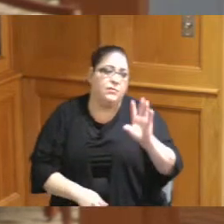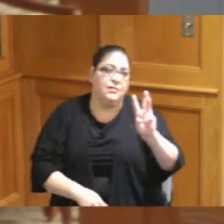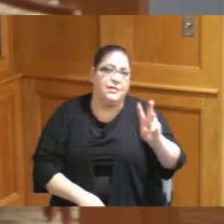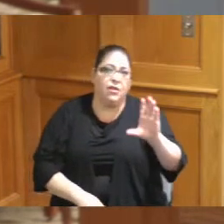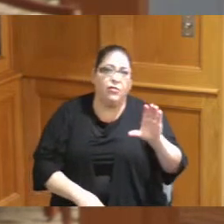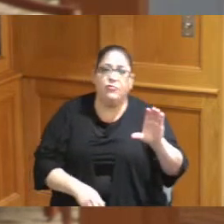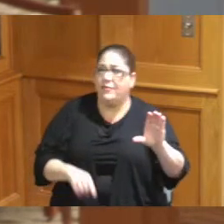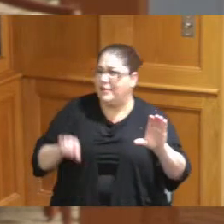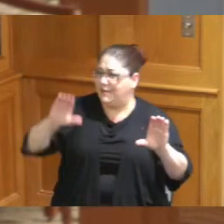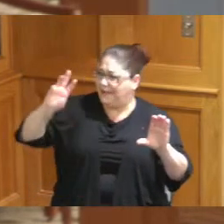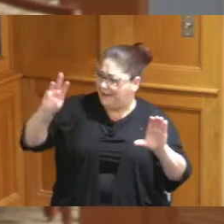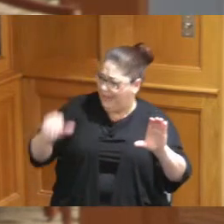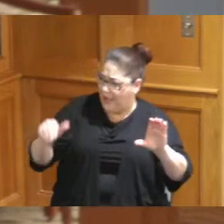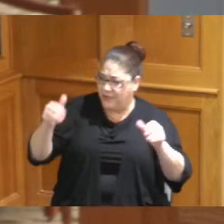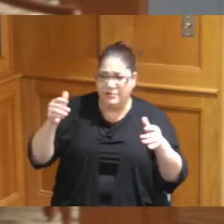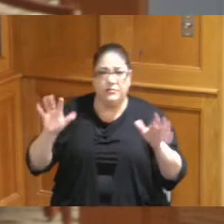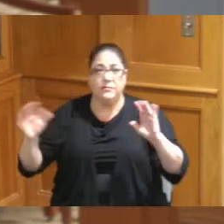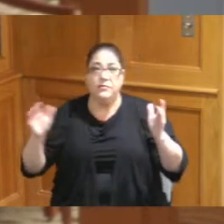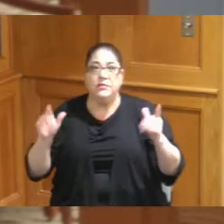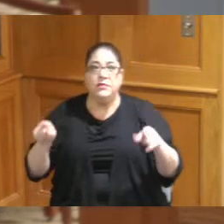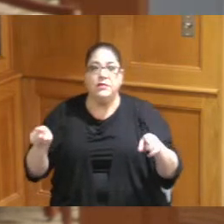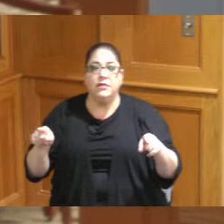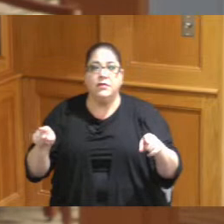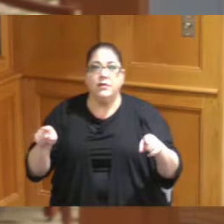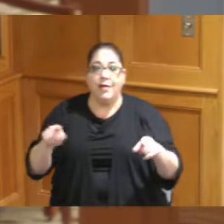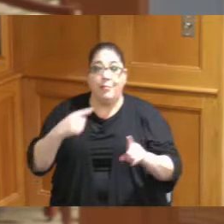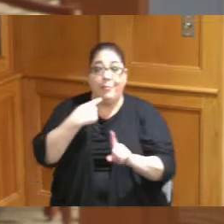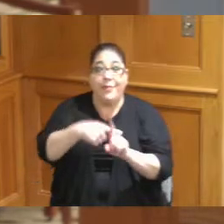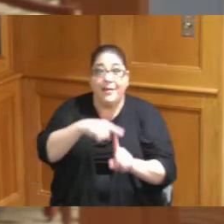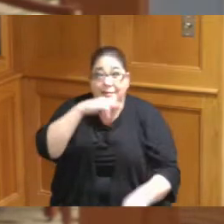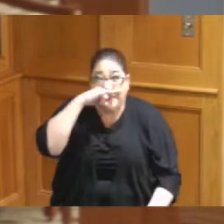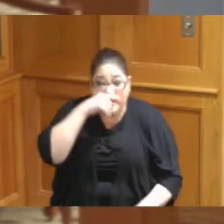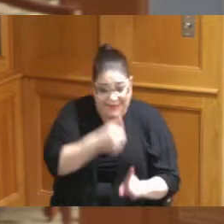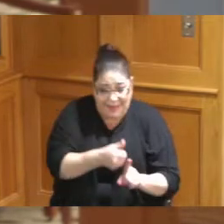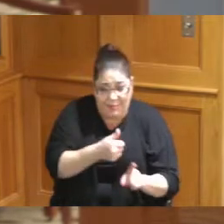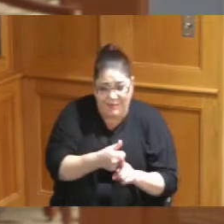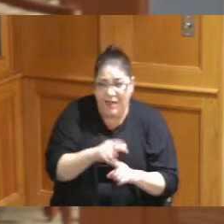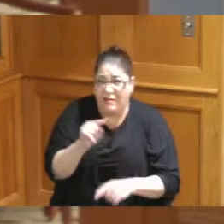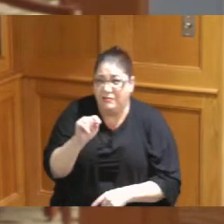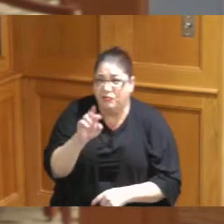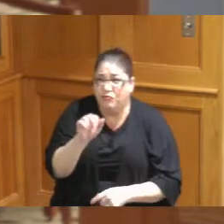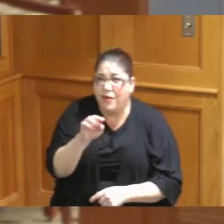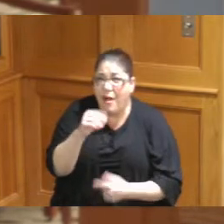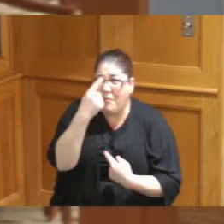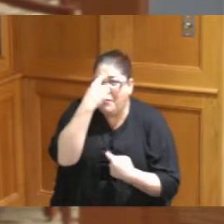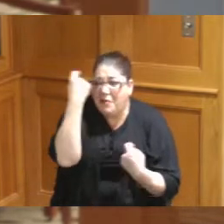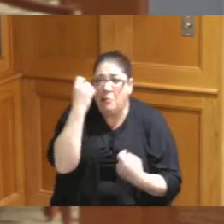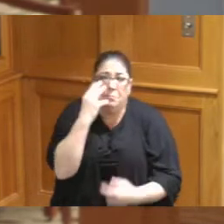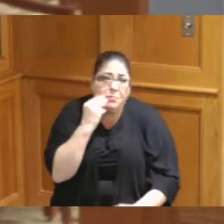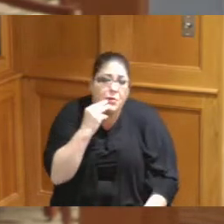who you you spare them the trauma of ever moving into a homeless shelter or much or being on the